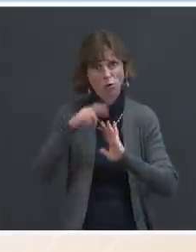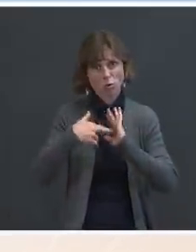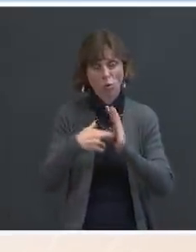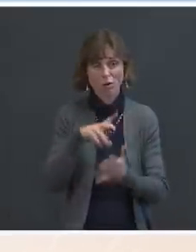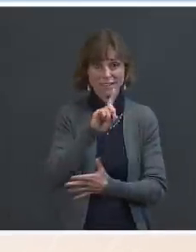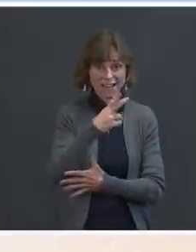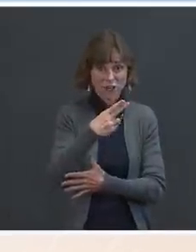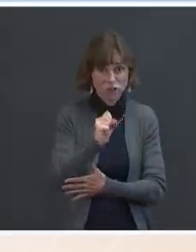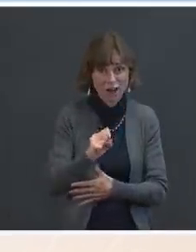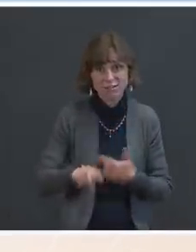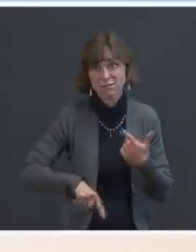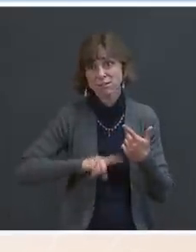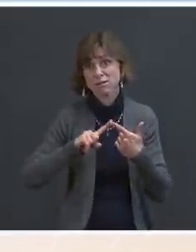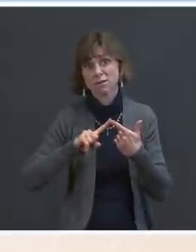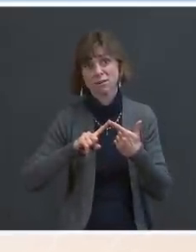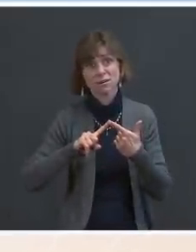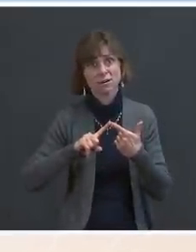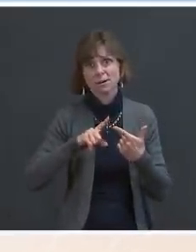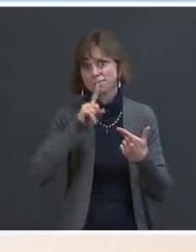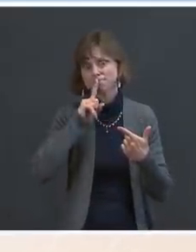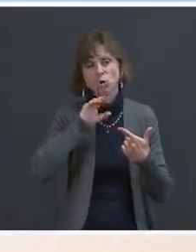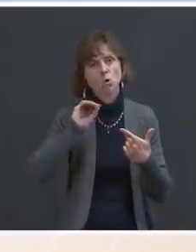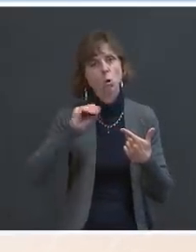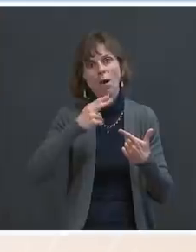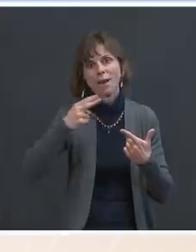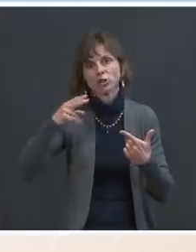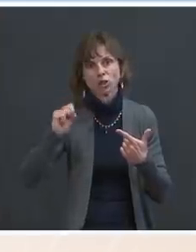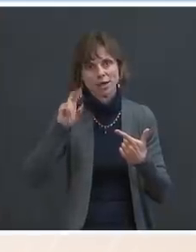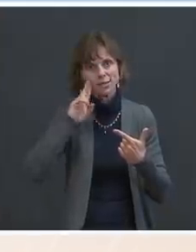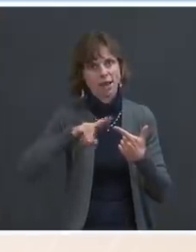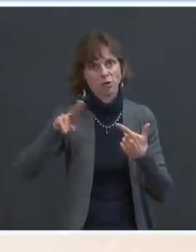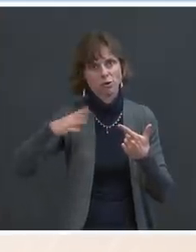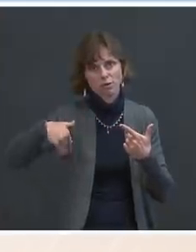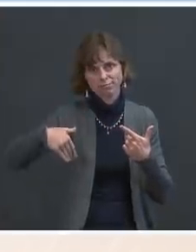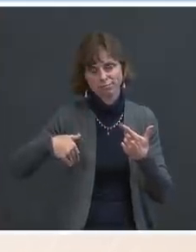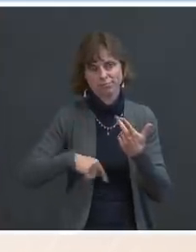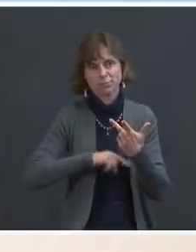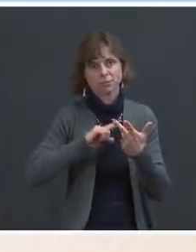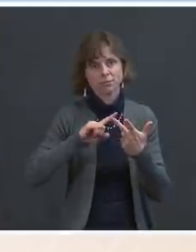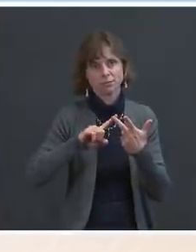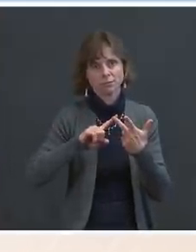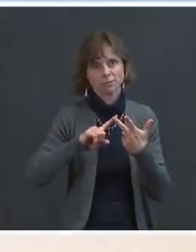The -- we don't have a Health and Human Services Secretary confirmed yet; when he is, he will play a pivotal role.